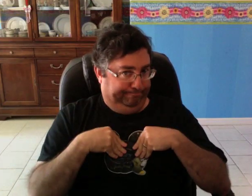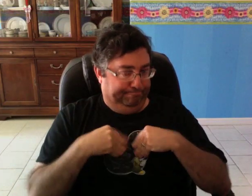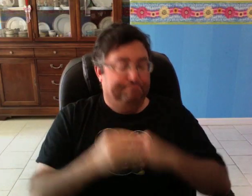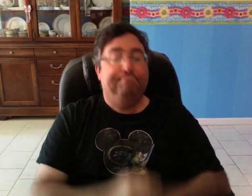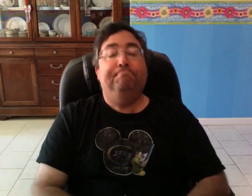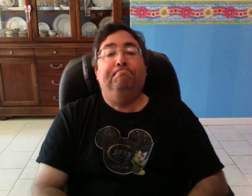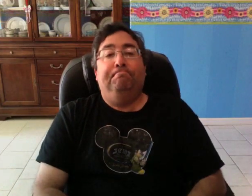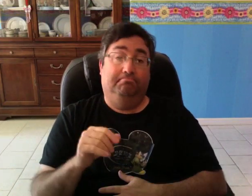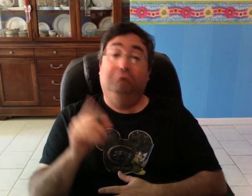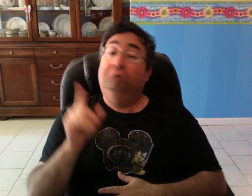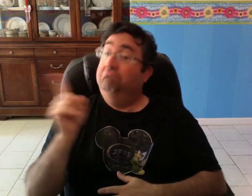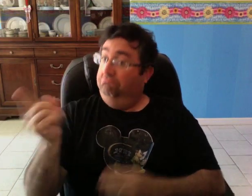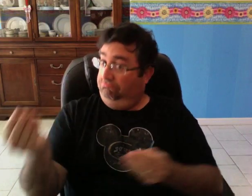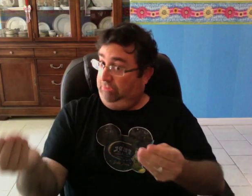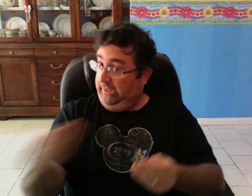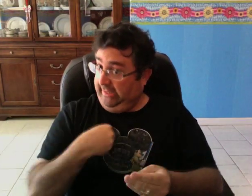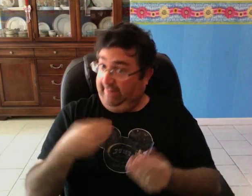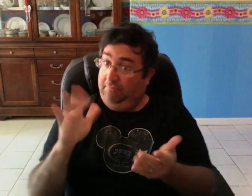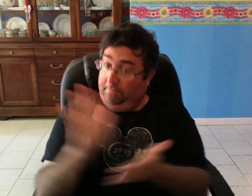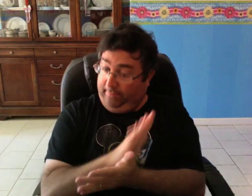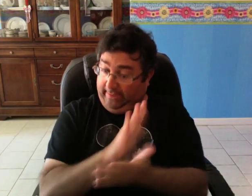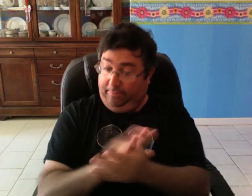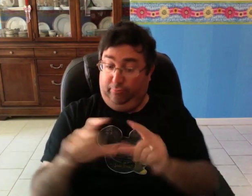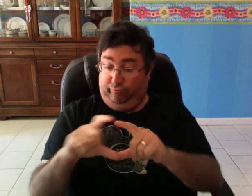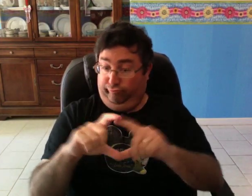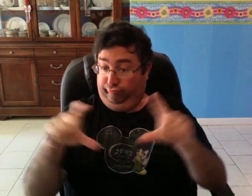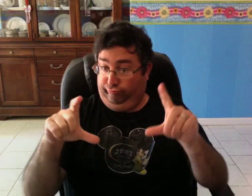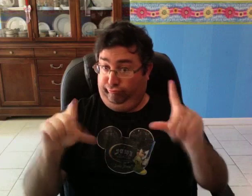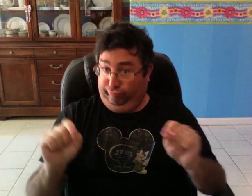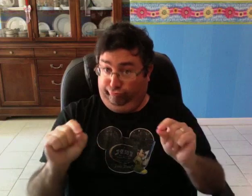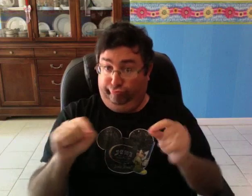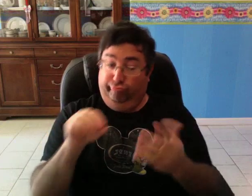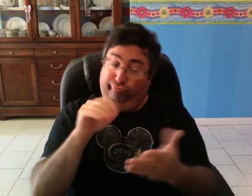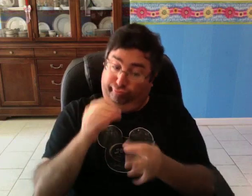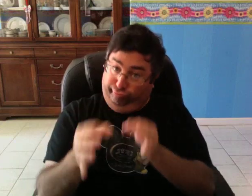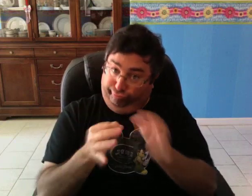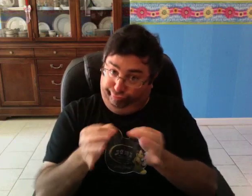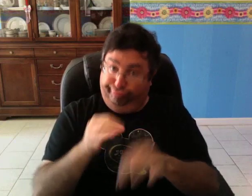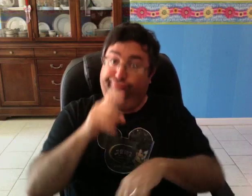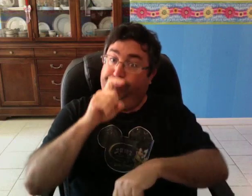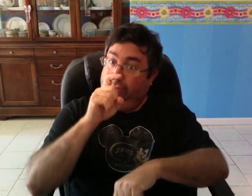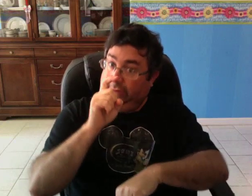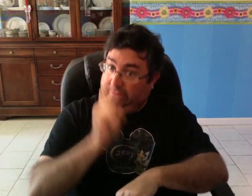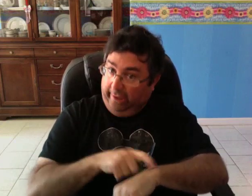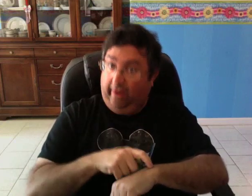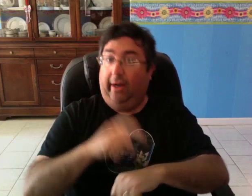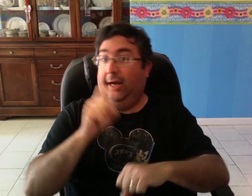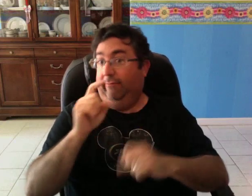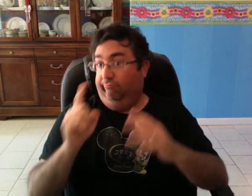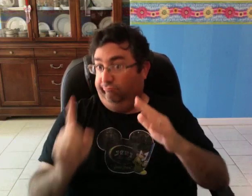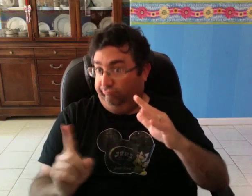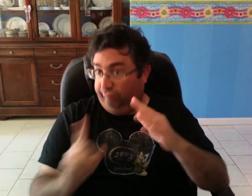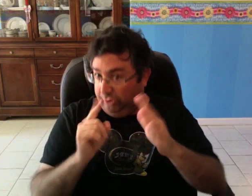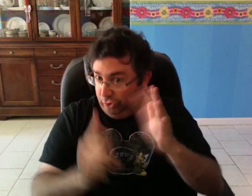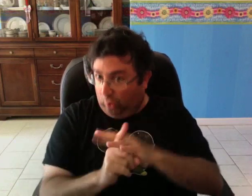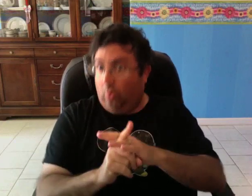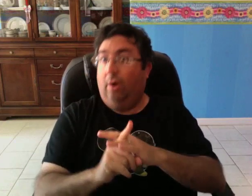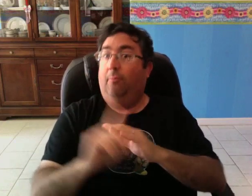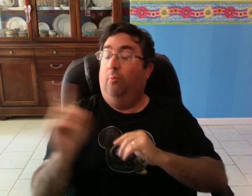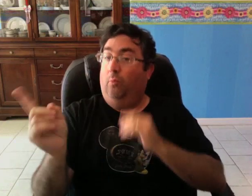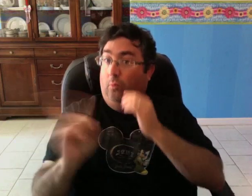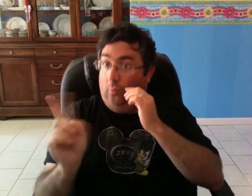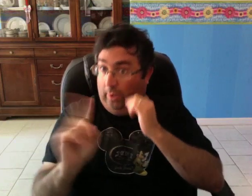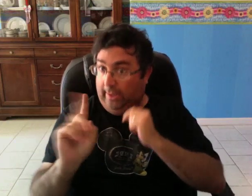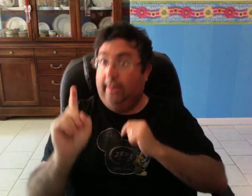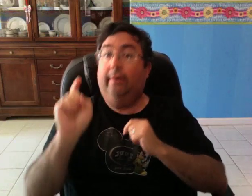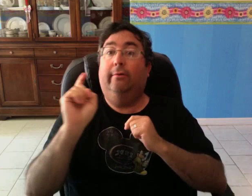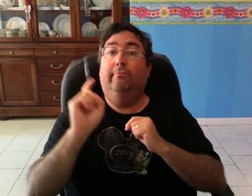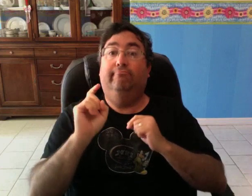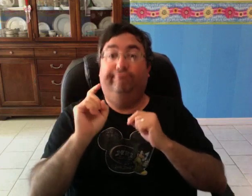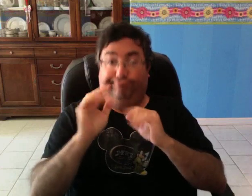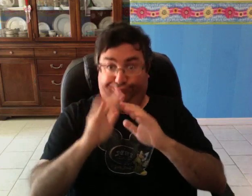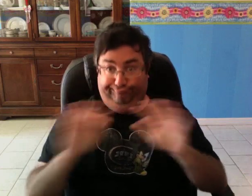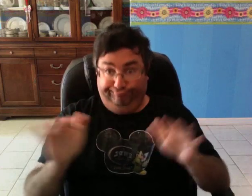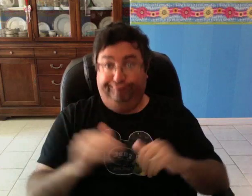She gave me the detention hall slip with all the pertinent data.